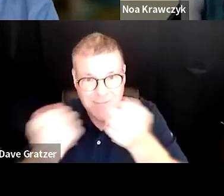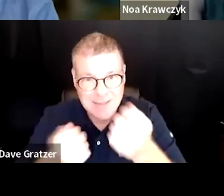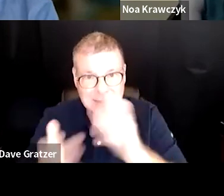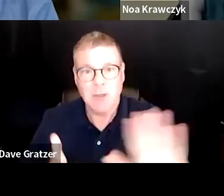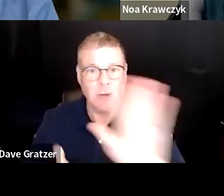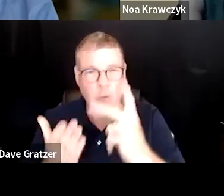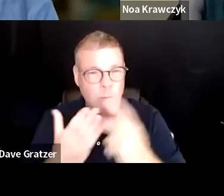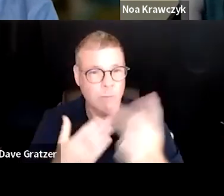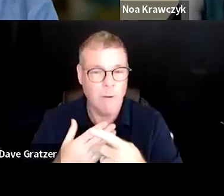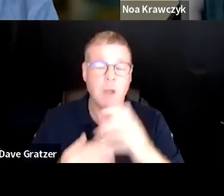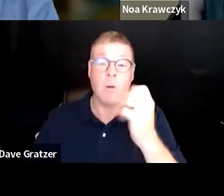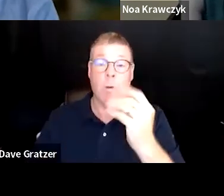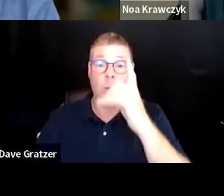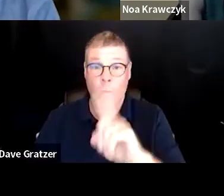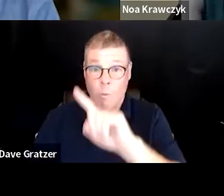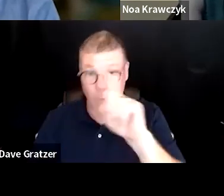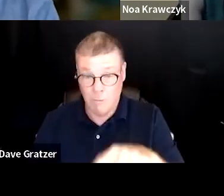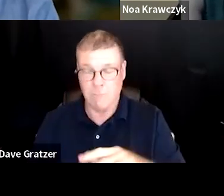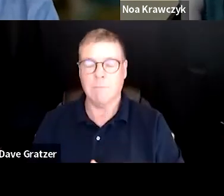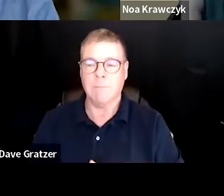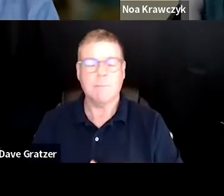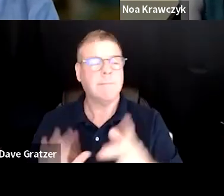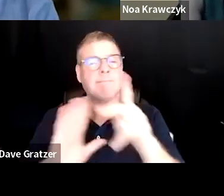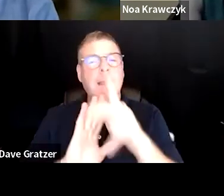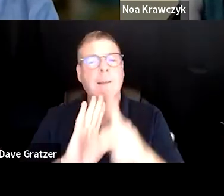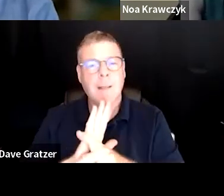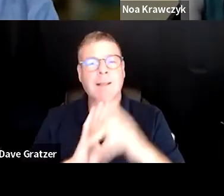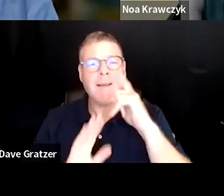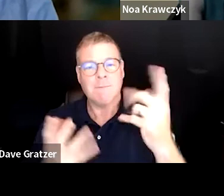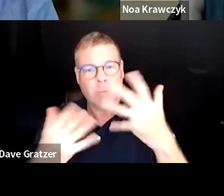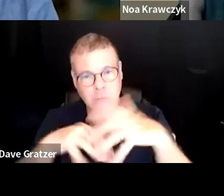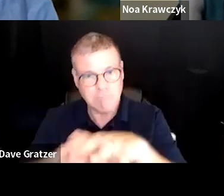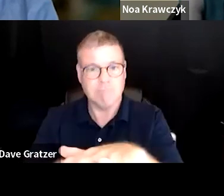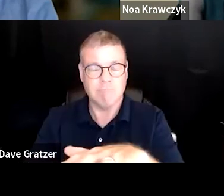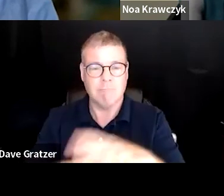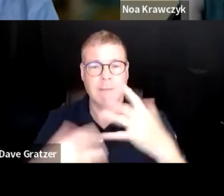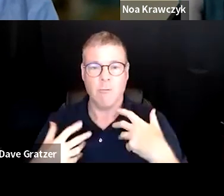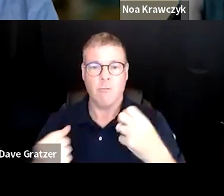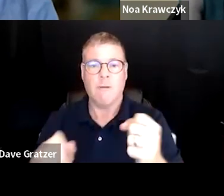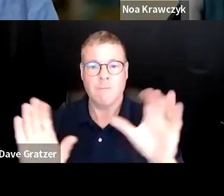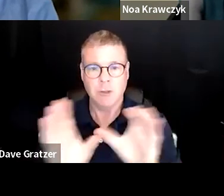So one question we received is, what's the policy for integration of recovery certified staff